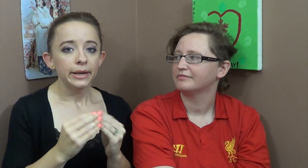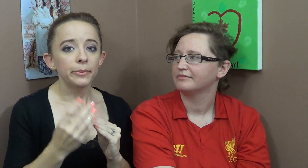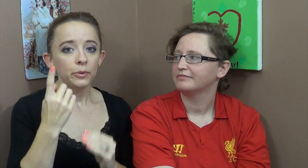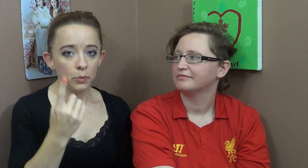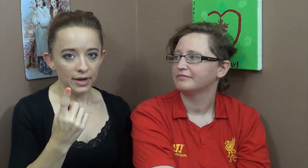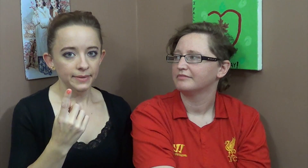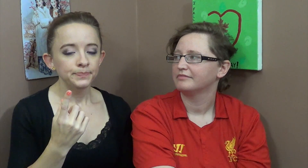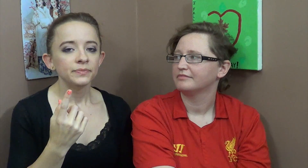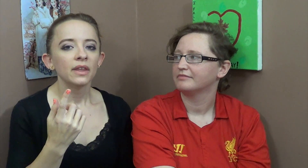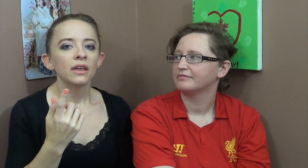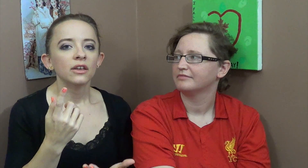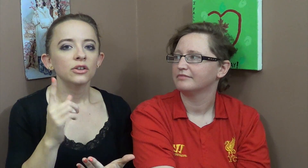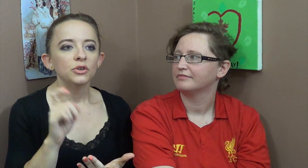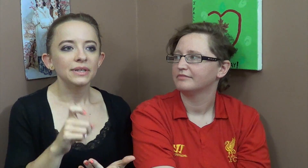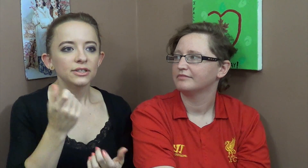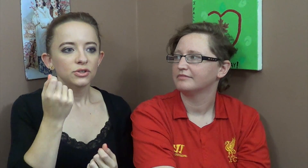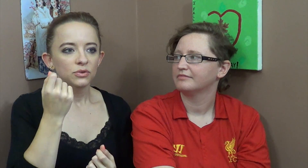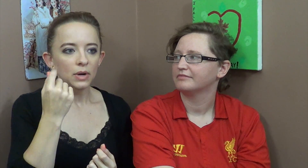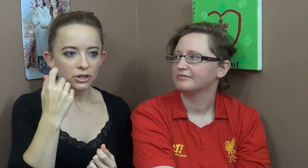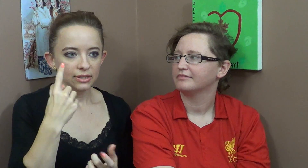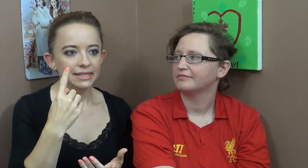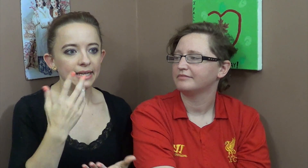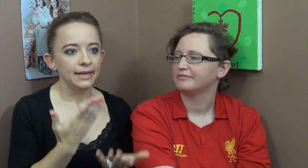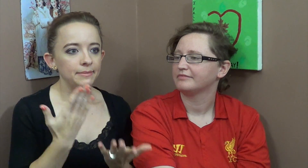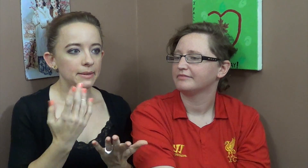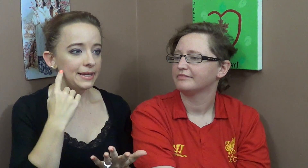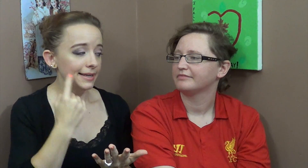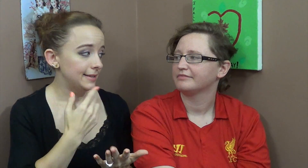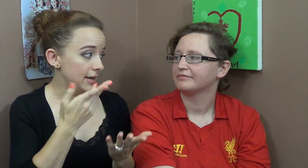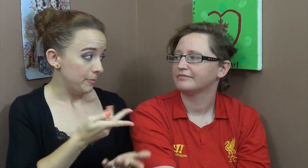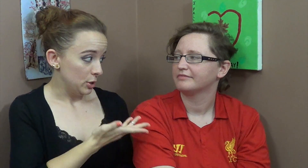Number 1: you need to understand maybe as a Deaf